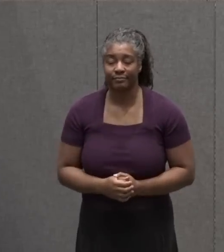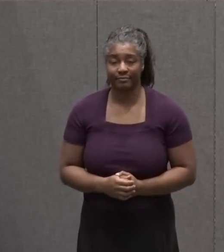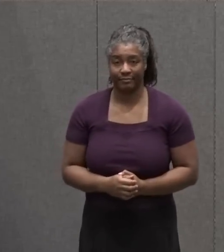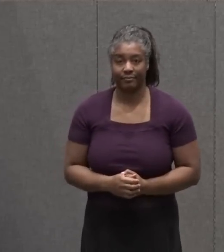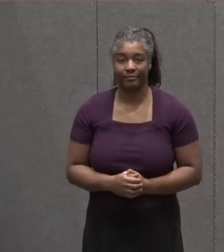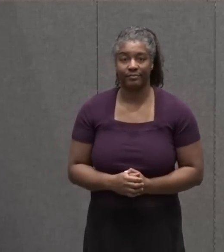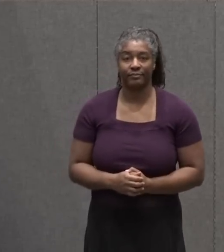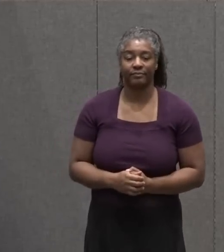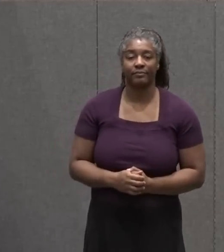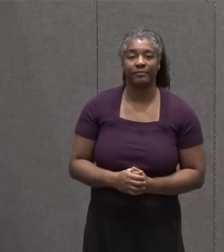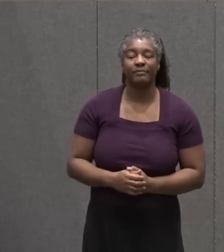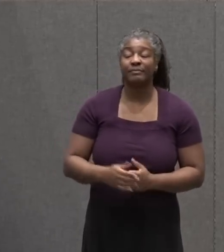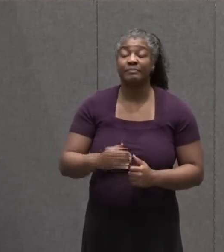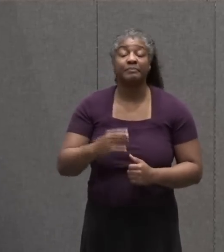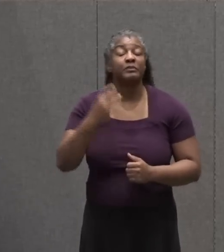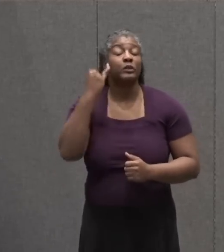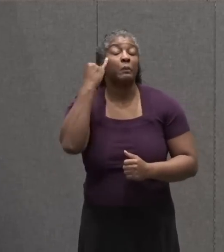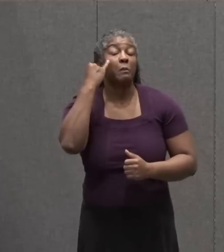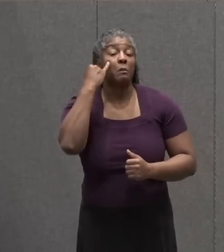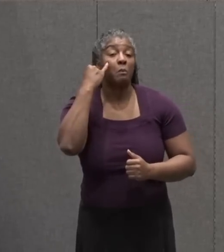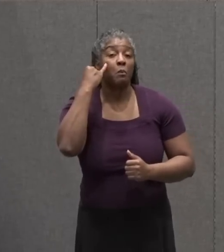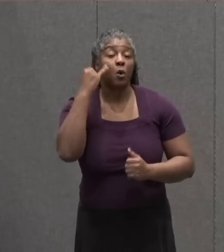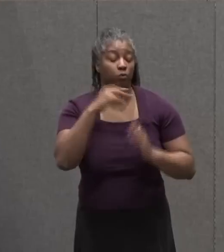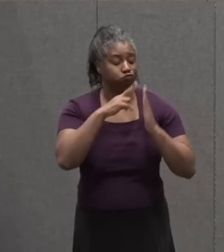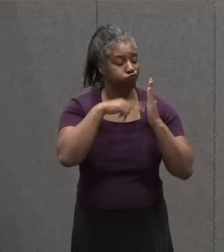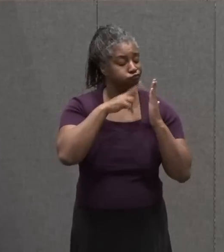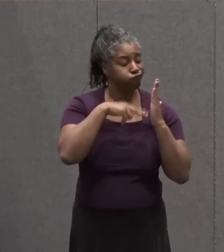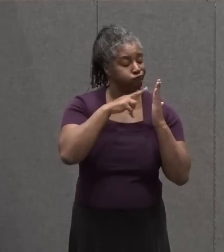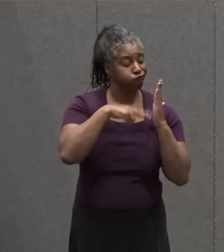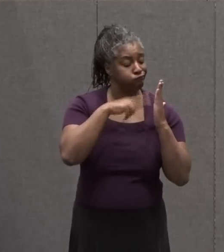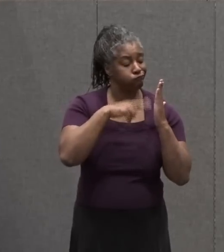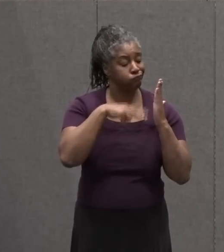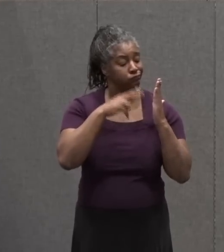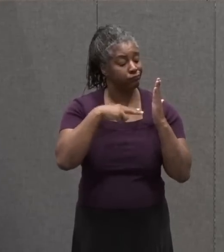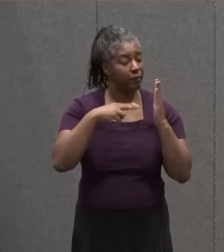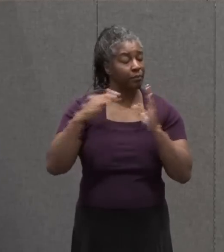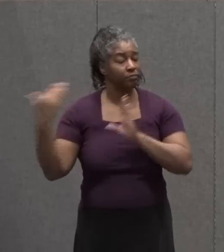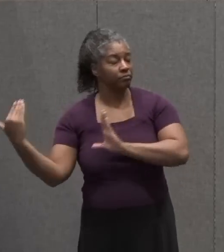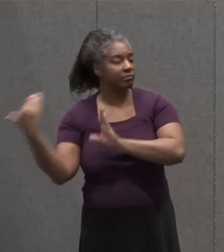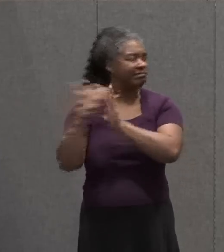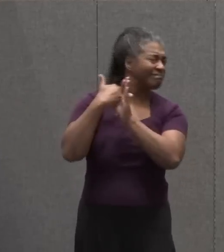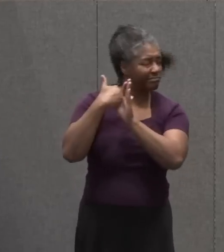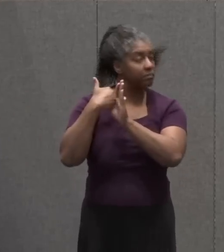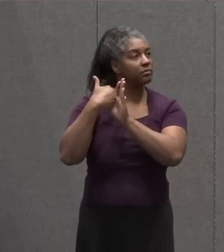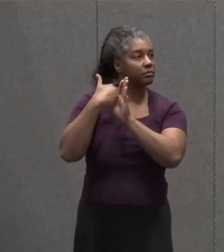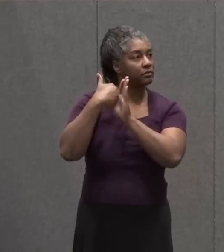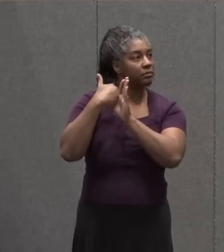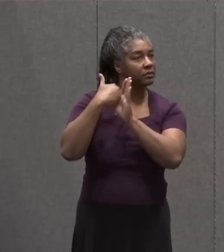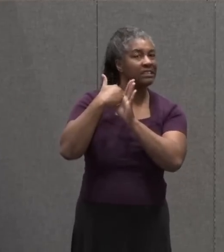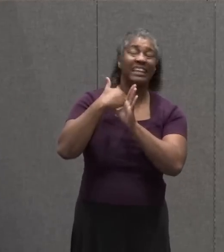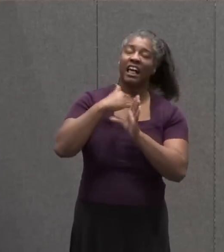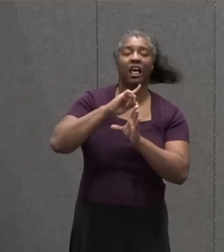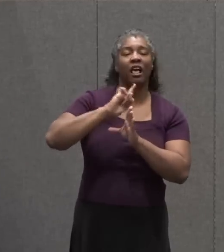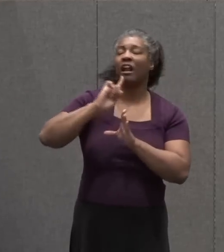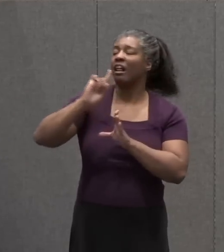or we get interrupted and then we want to go back to what we were reading or what we were doing